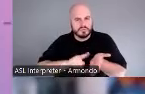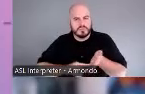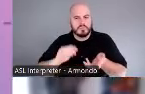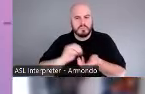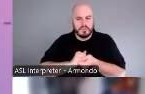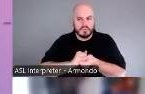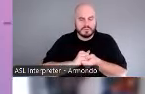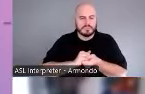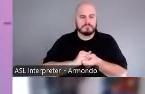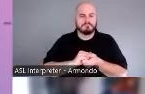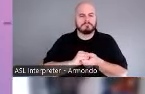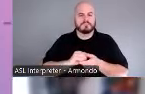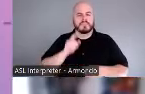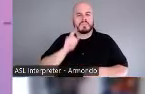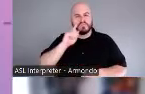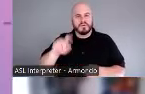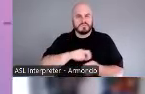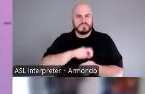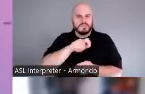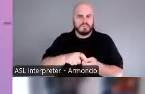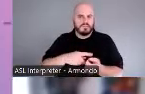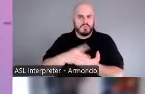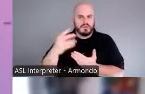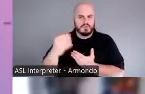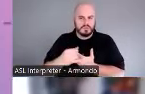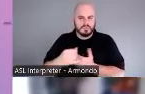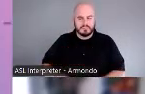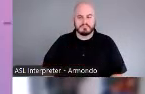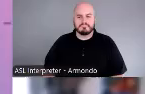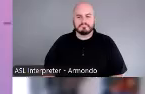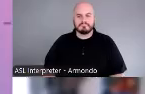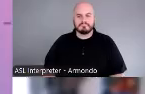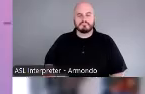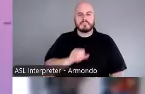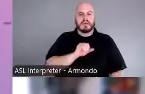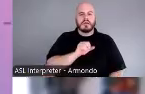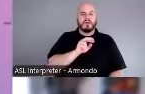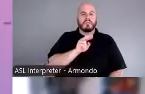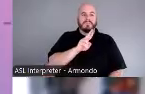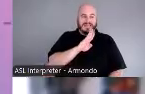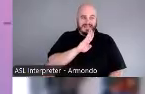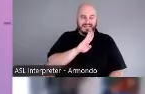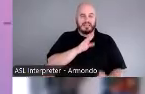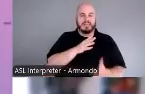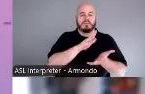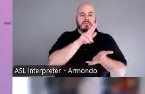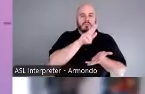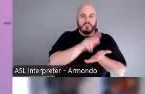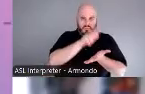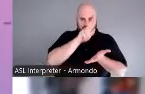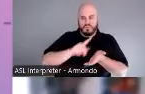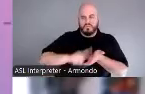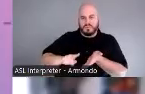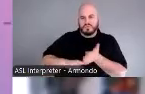into a project, which was tailoring an IRB-approved research ethics training.